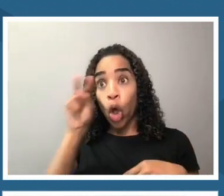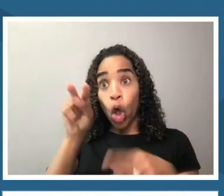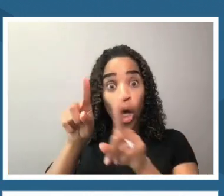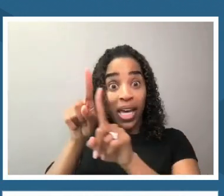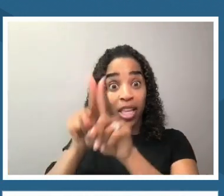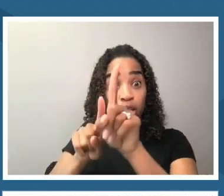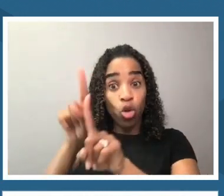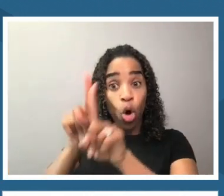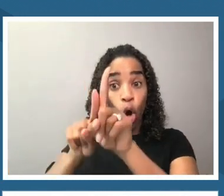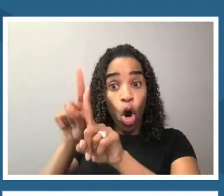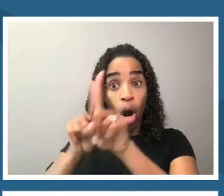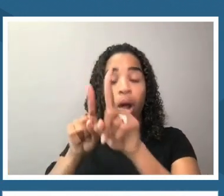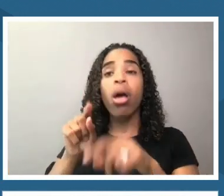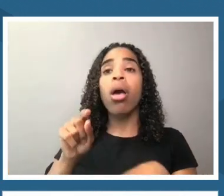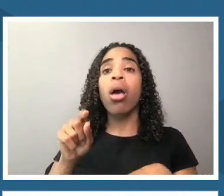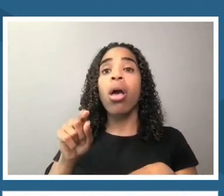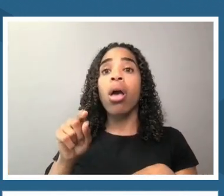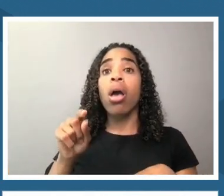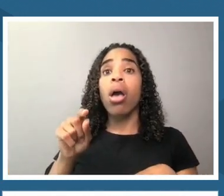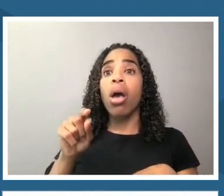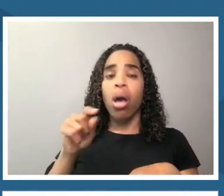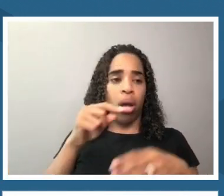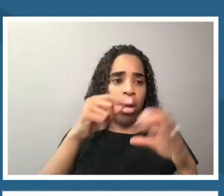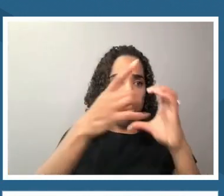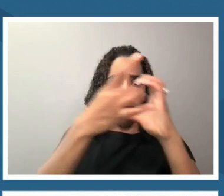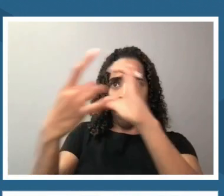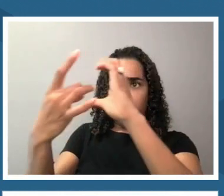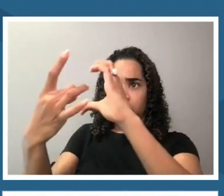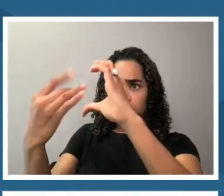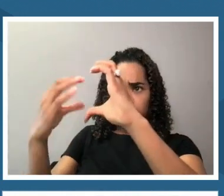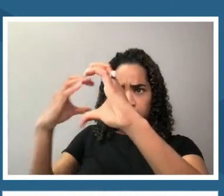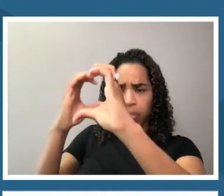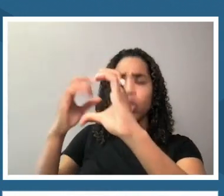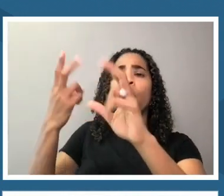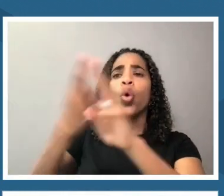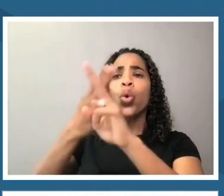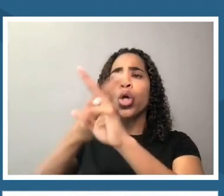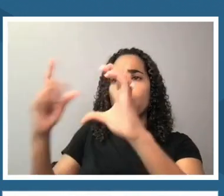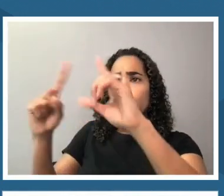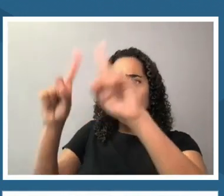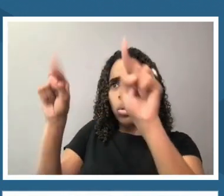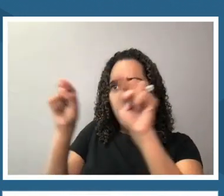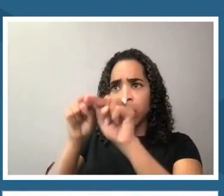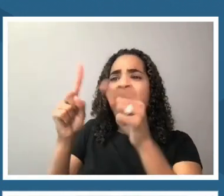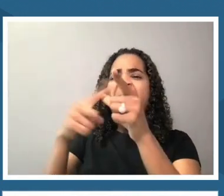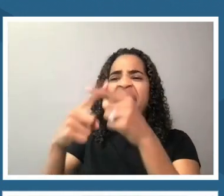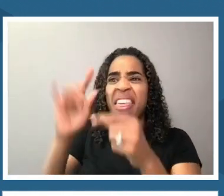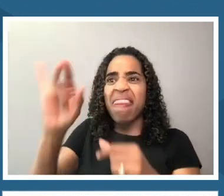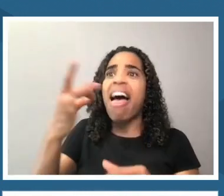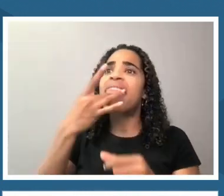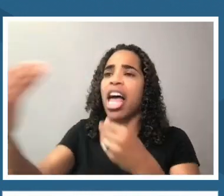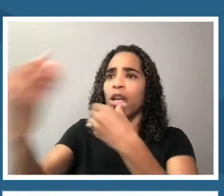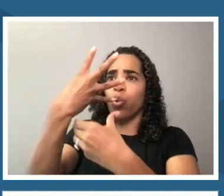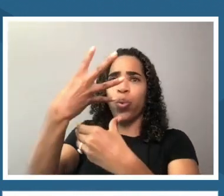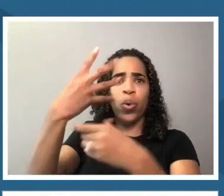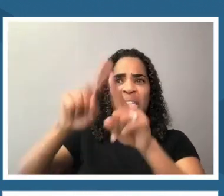you know we take the light into the telescope we put a prism and we disperse that light into different colors